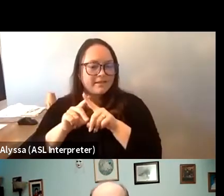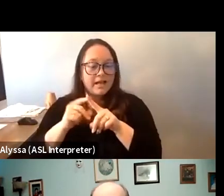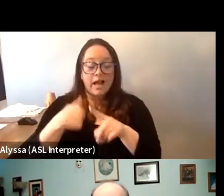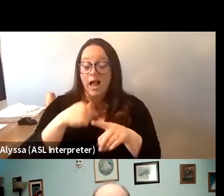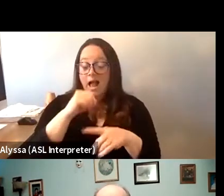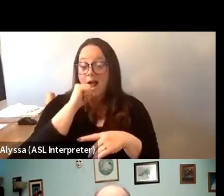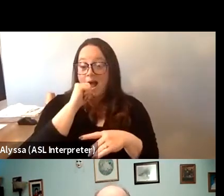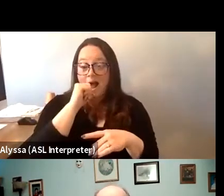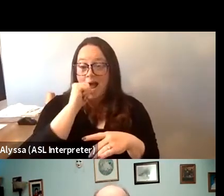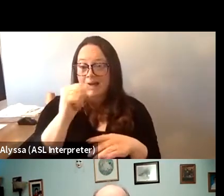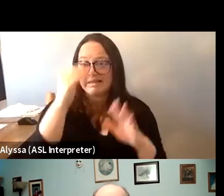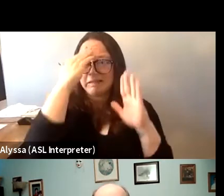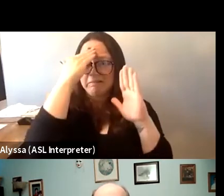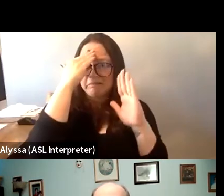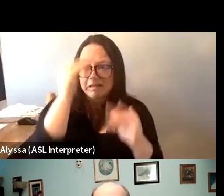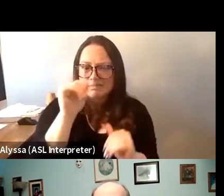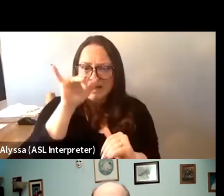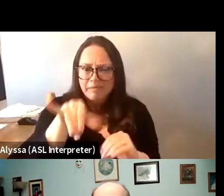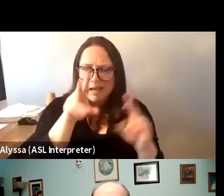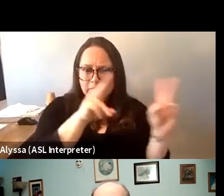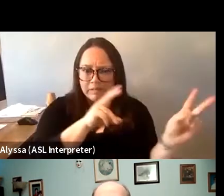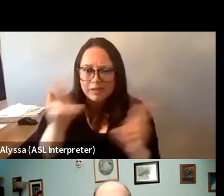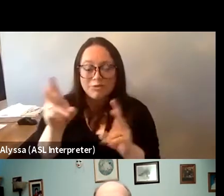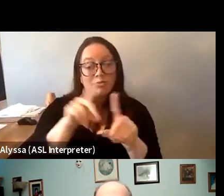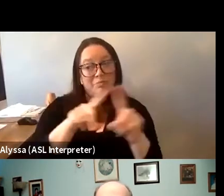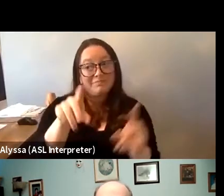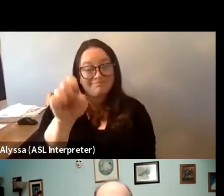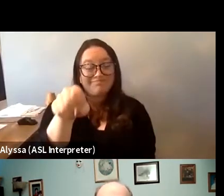that being a big issue. But it actually was, so advocating for